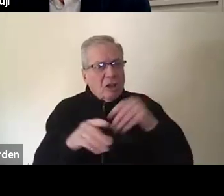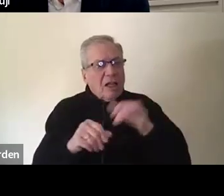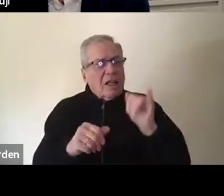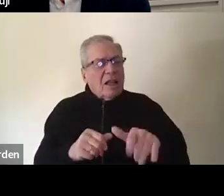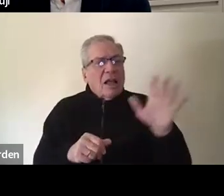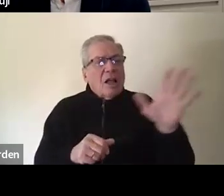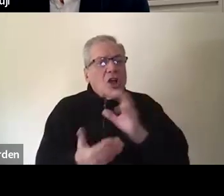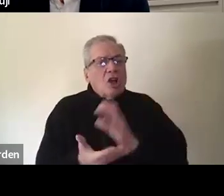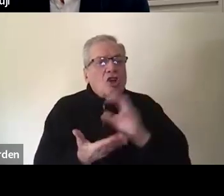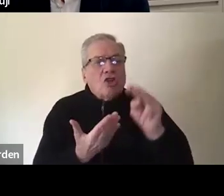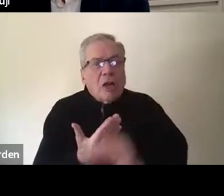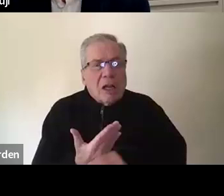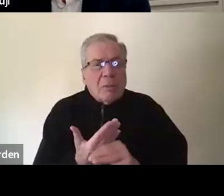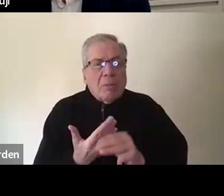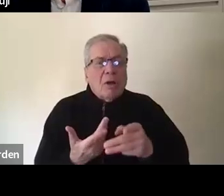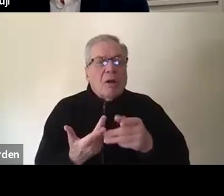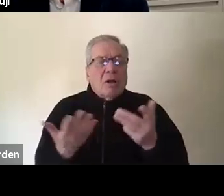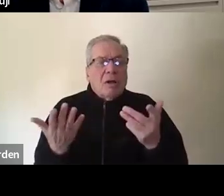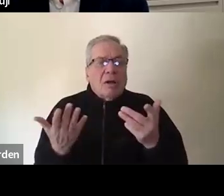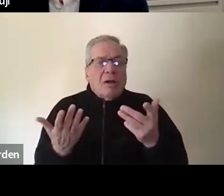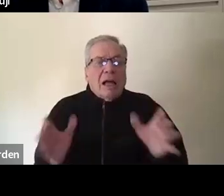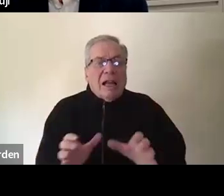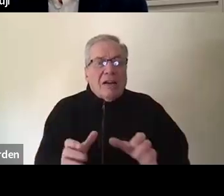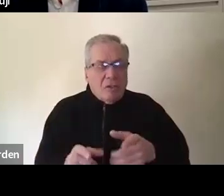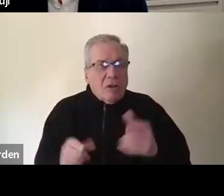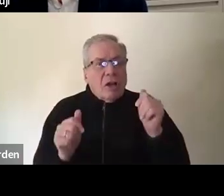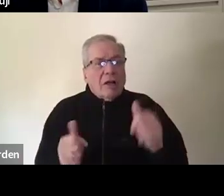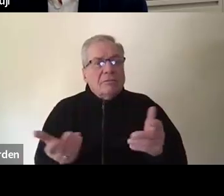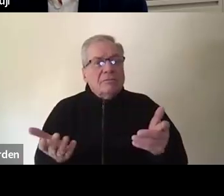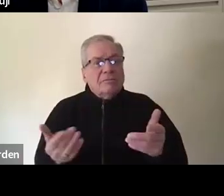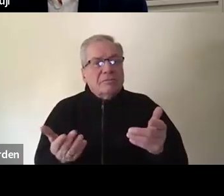with S-STEM grant you can't force them to participate in extracurricular activities